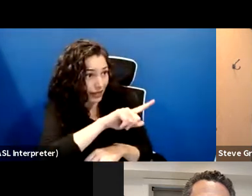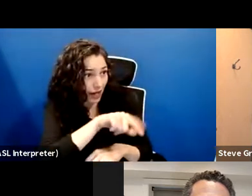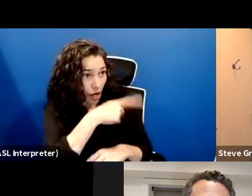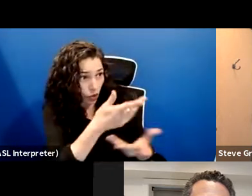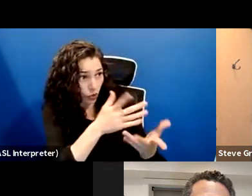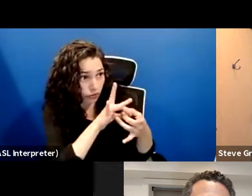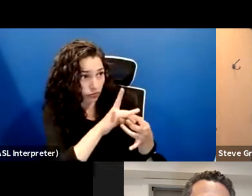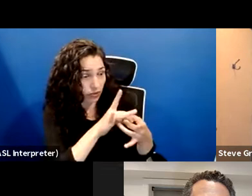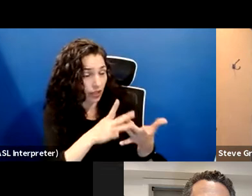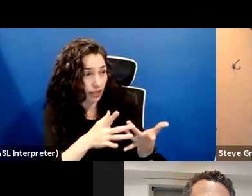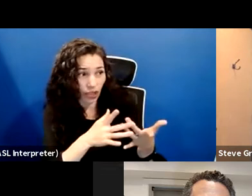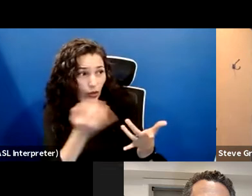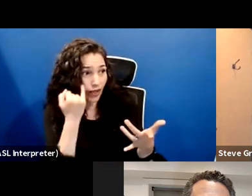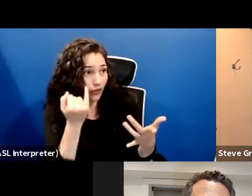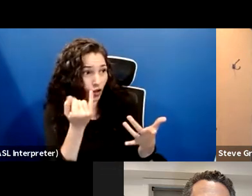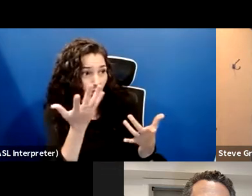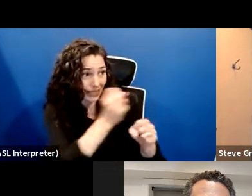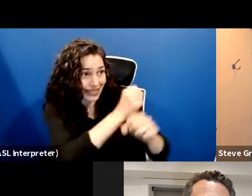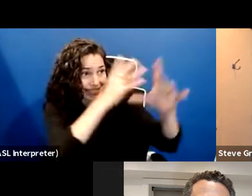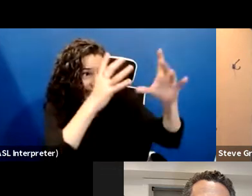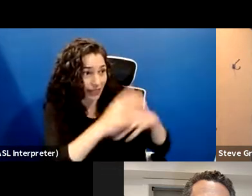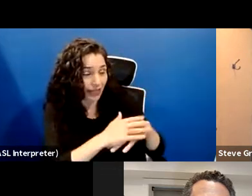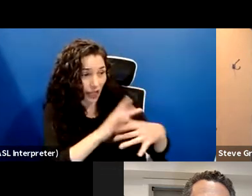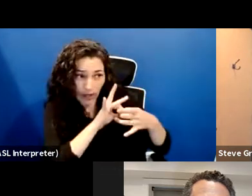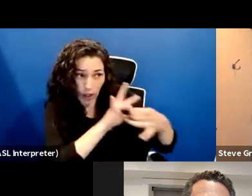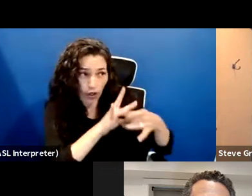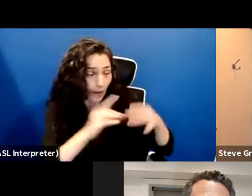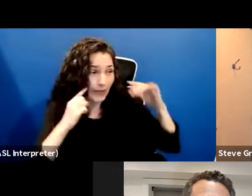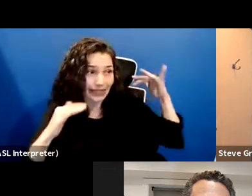specific scene to hookup as well as the sound, cause you wanna get that obviously.